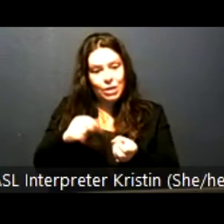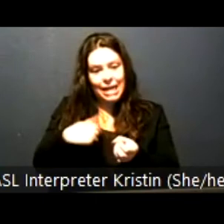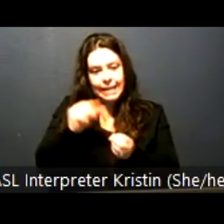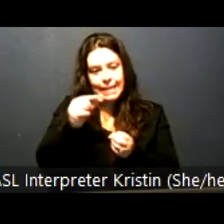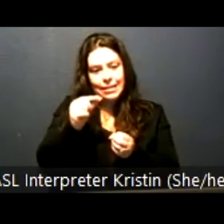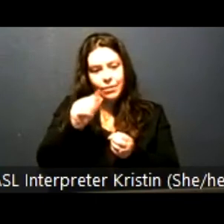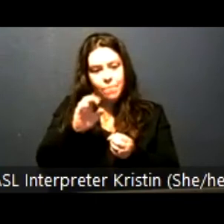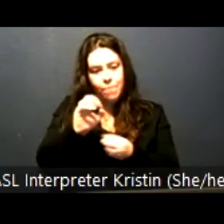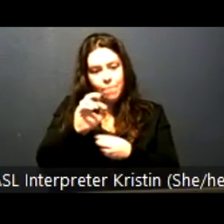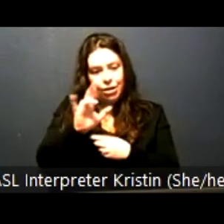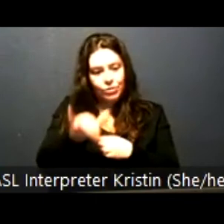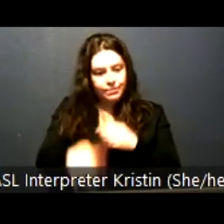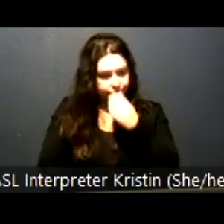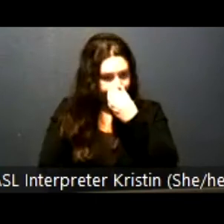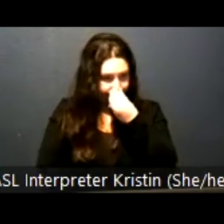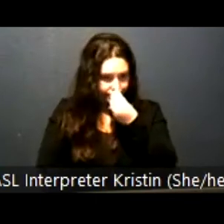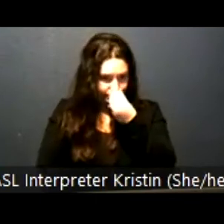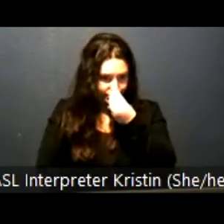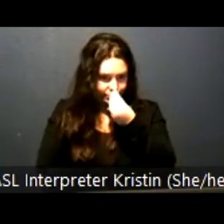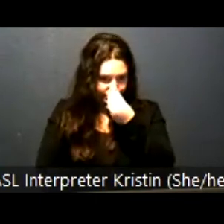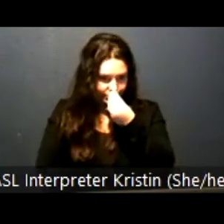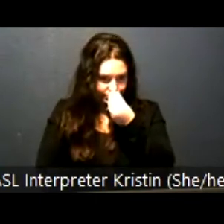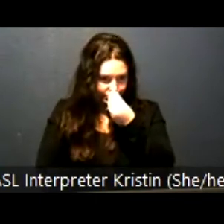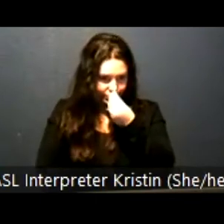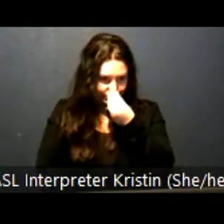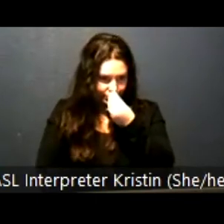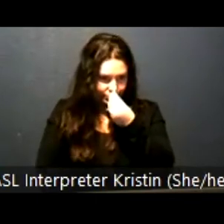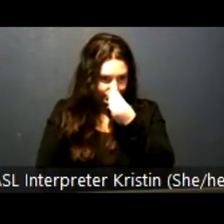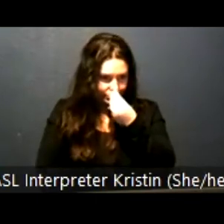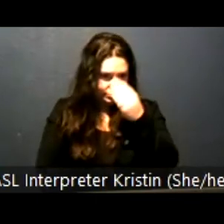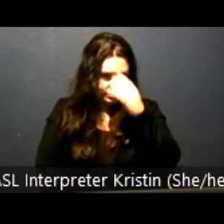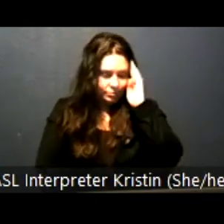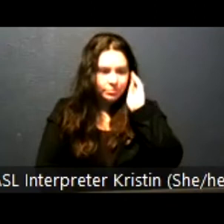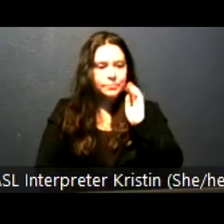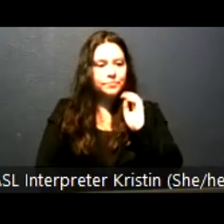the data off of and, and yes that pure recovery joy. That's when you find this bird who has just